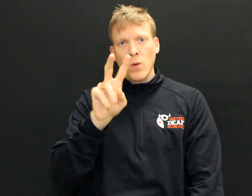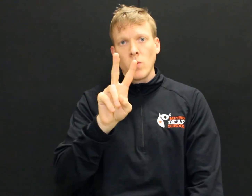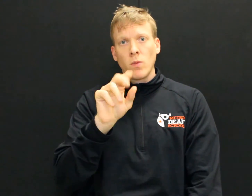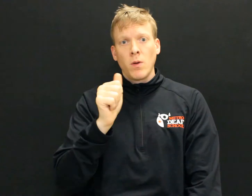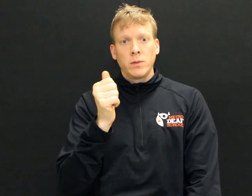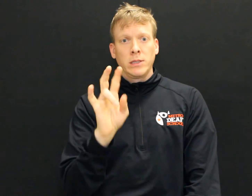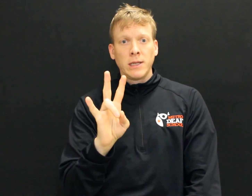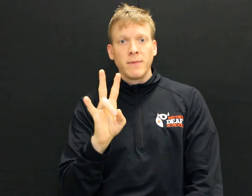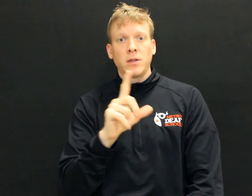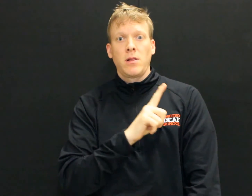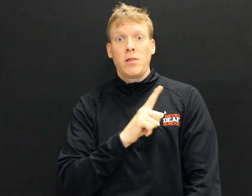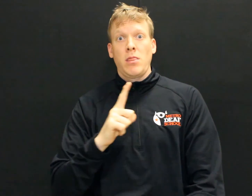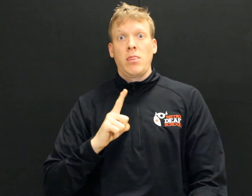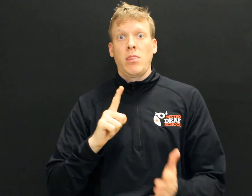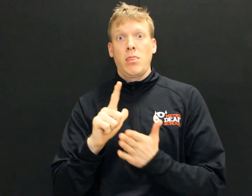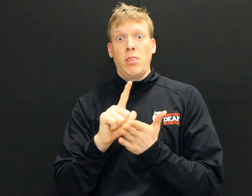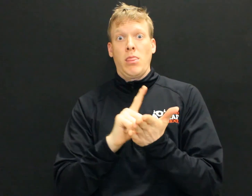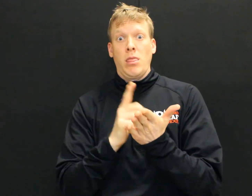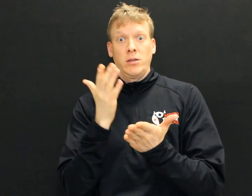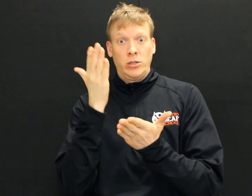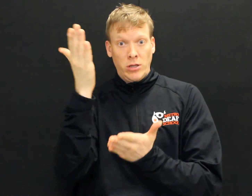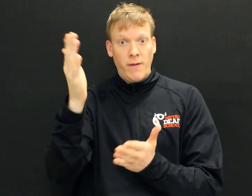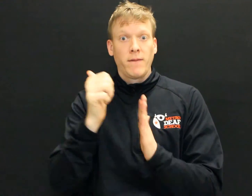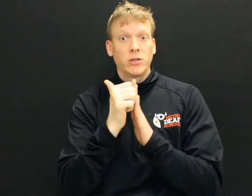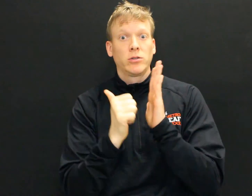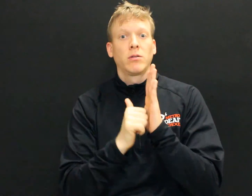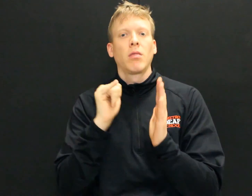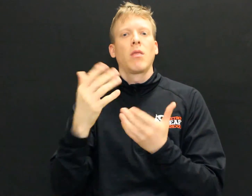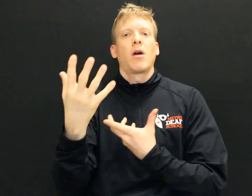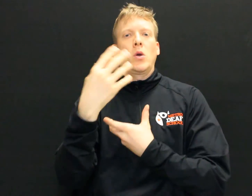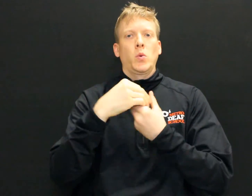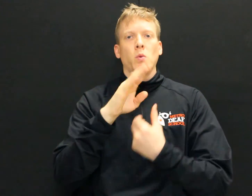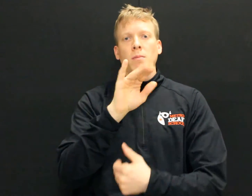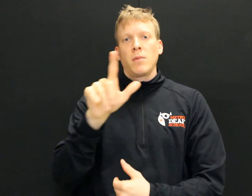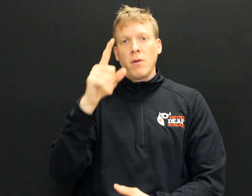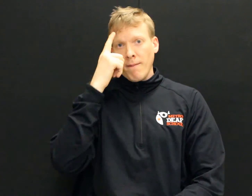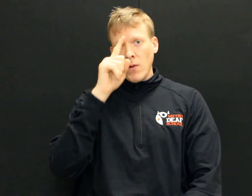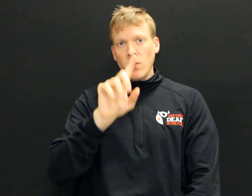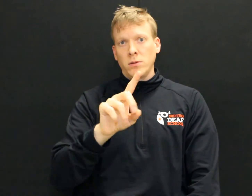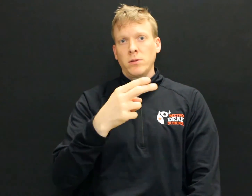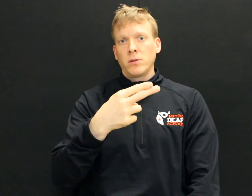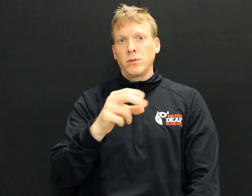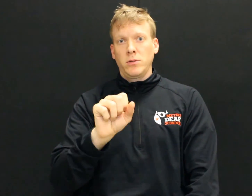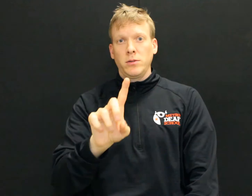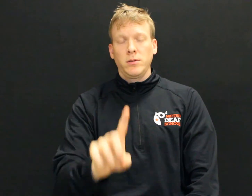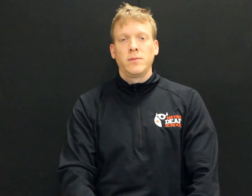for the 2017 legislative agenda that included a bill for the DHHSD.